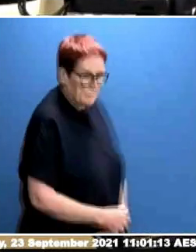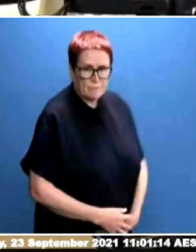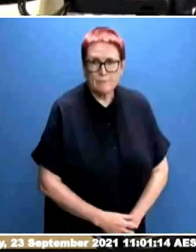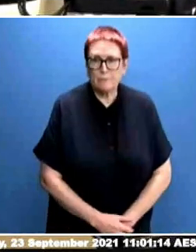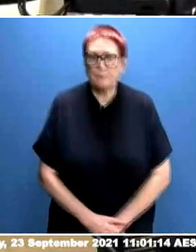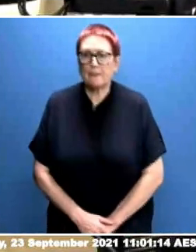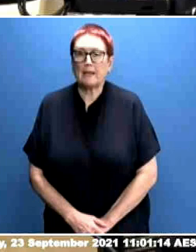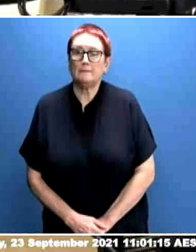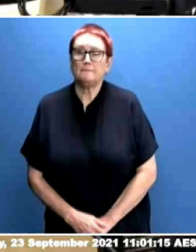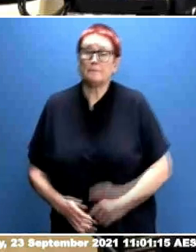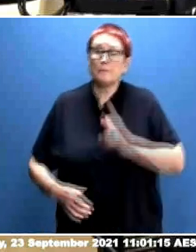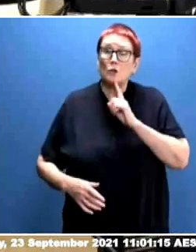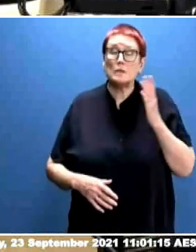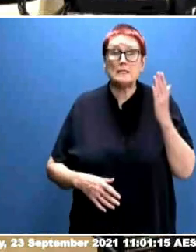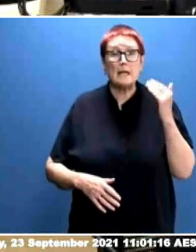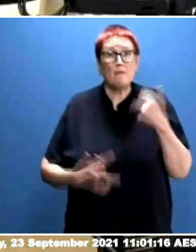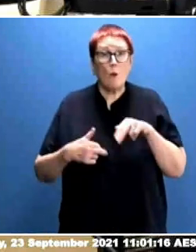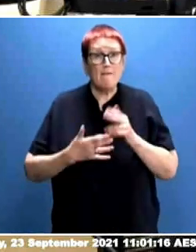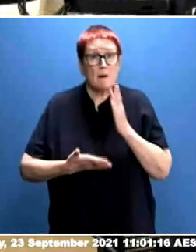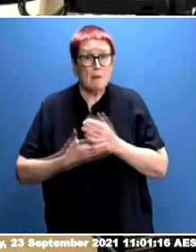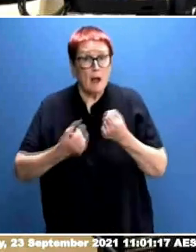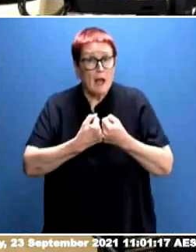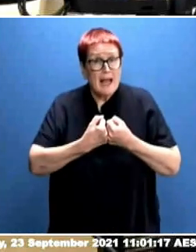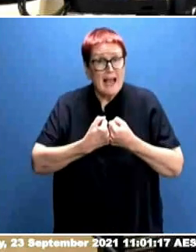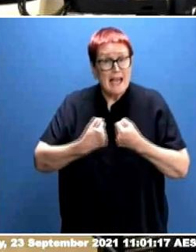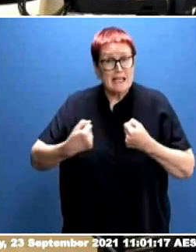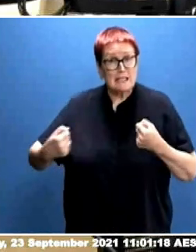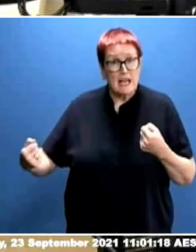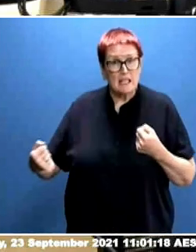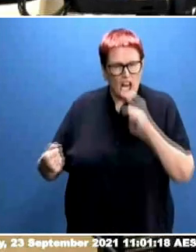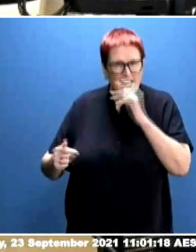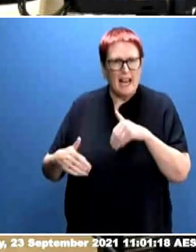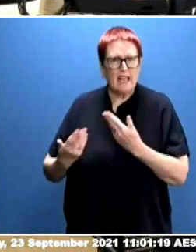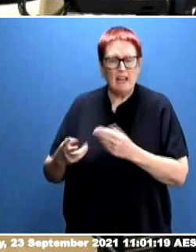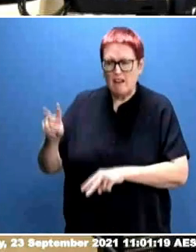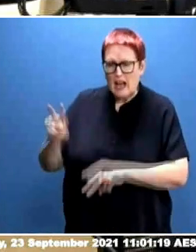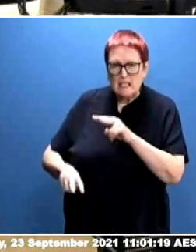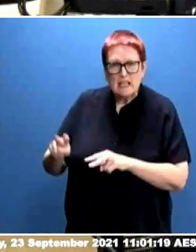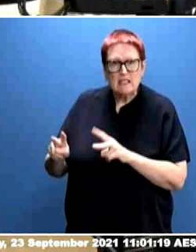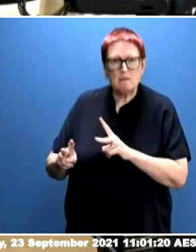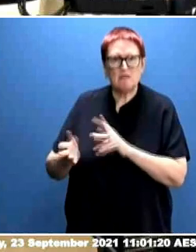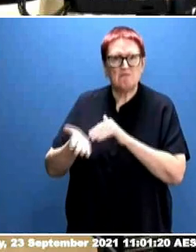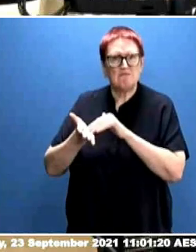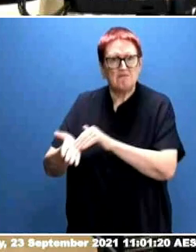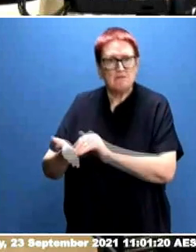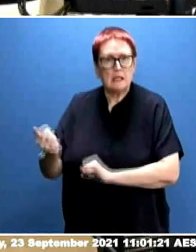What you're saying there is, isn't it, that you'd be talking about a different model, a different purpose from the ones that we examined